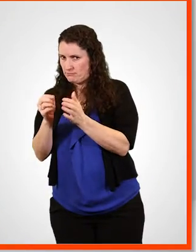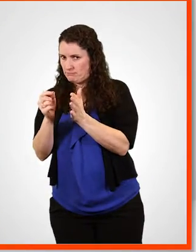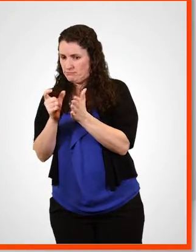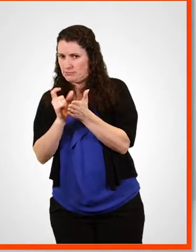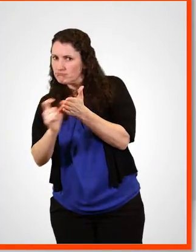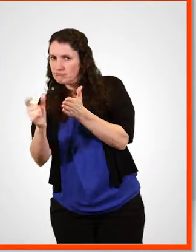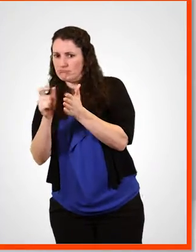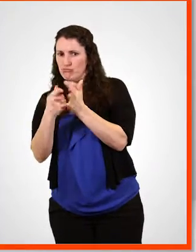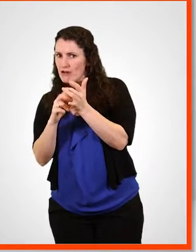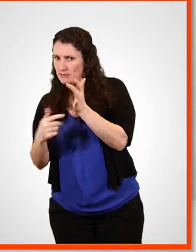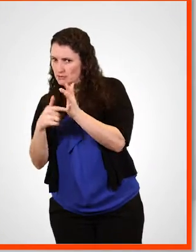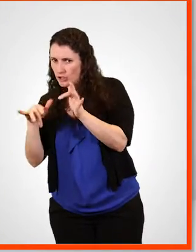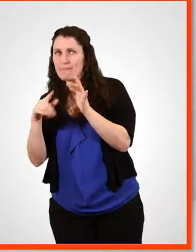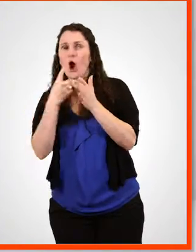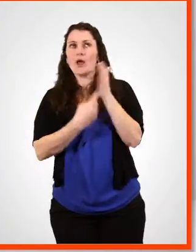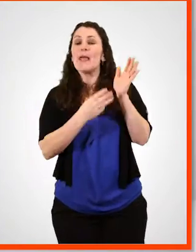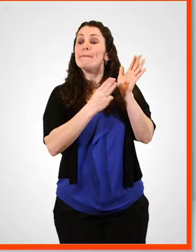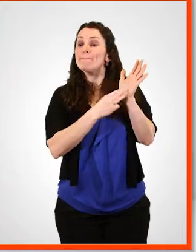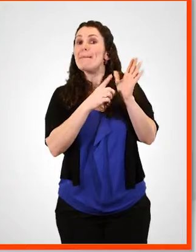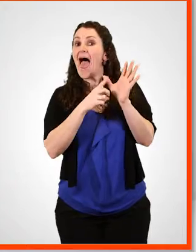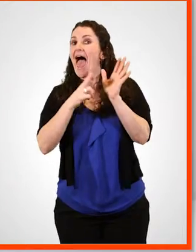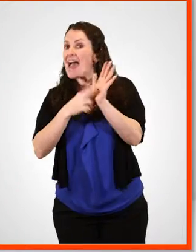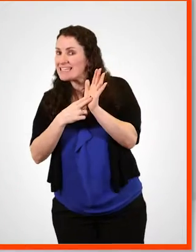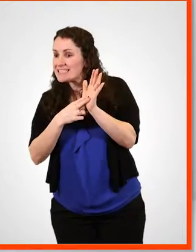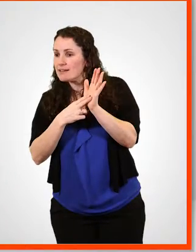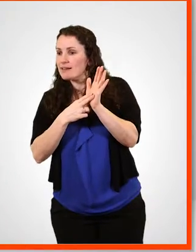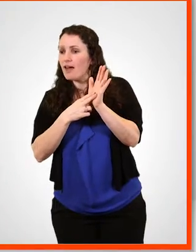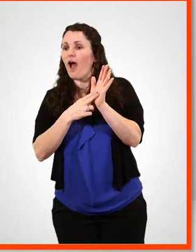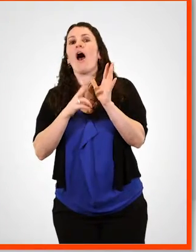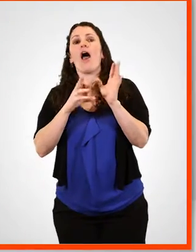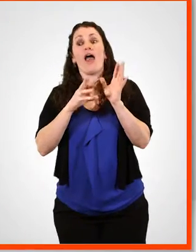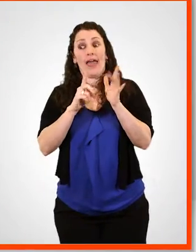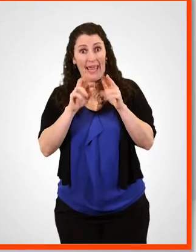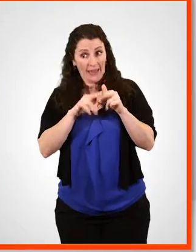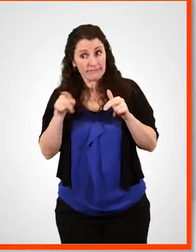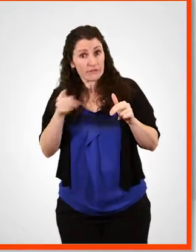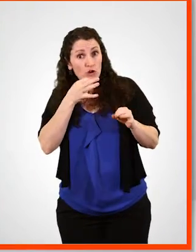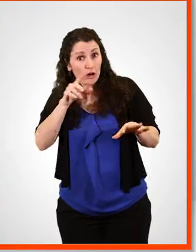it's going to be a lot easier than to apply that skill when you need to also focus on the letters and the sounds that they're making.